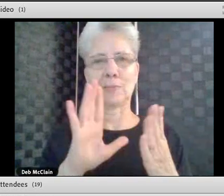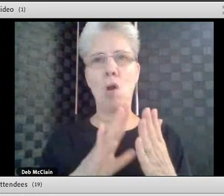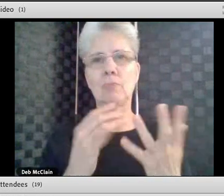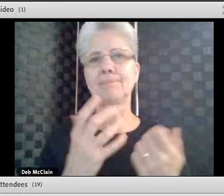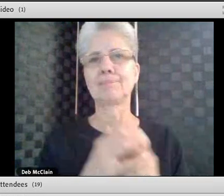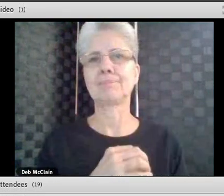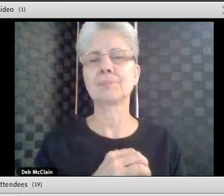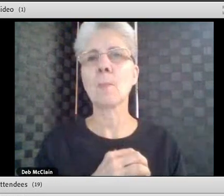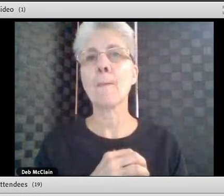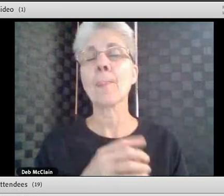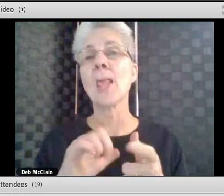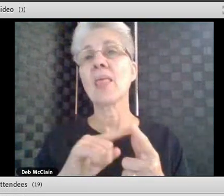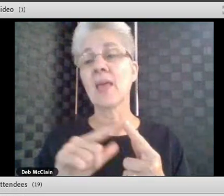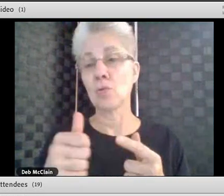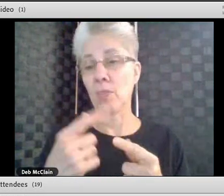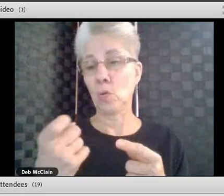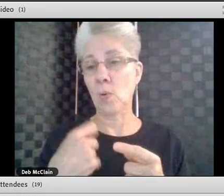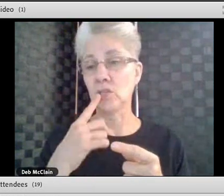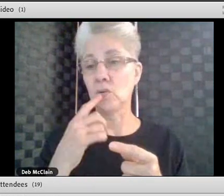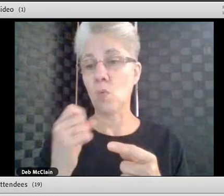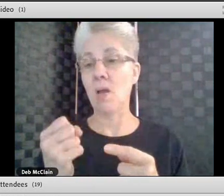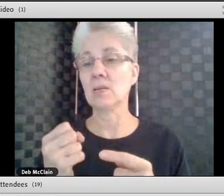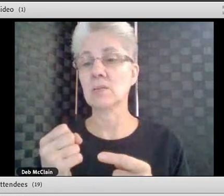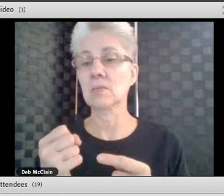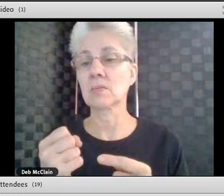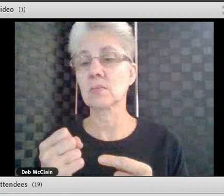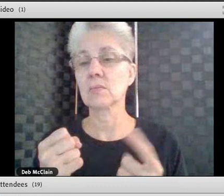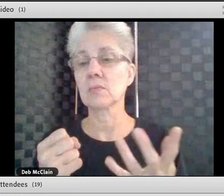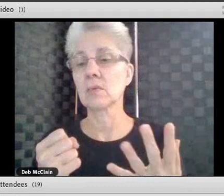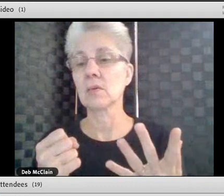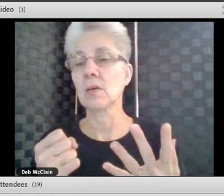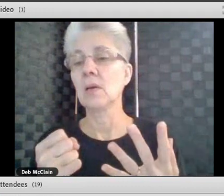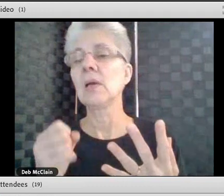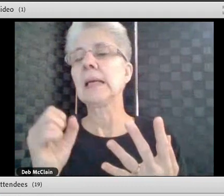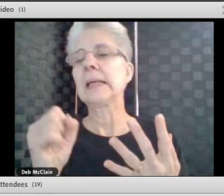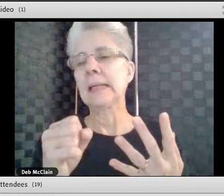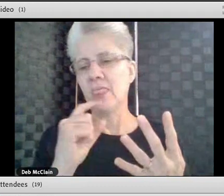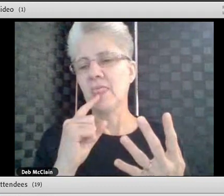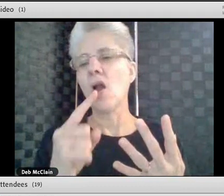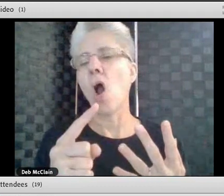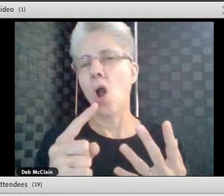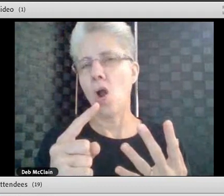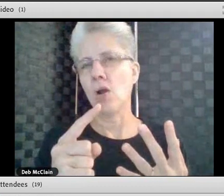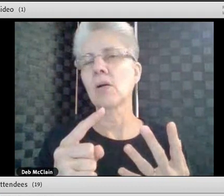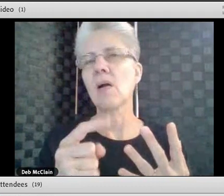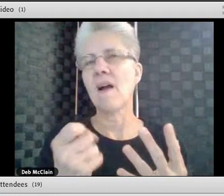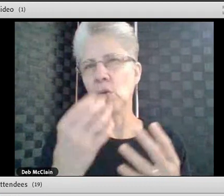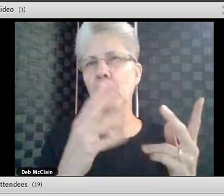And so right now, we're kind of starting small, and then the other question was -- Yeah.